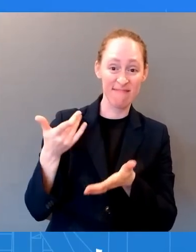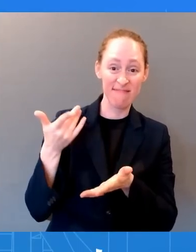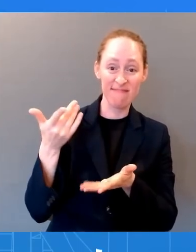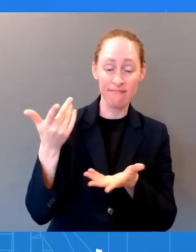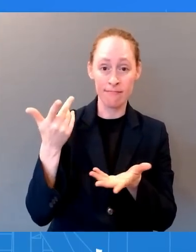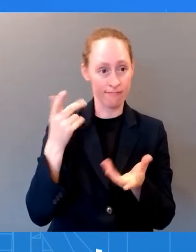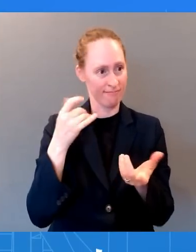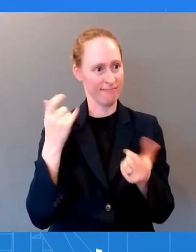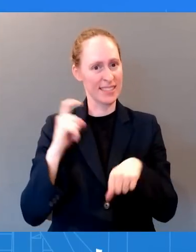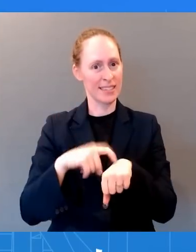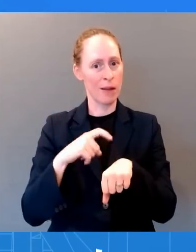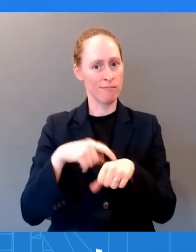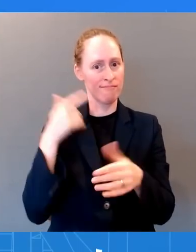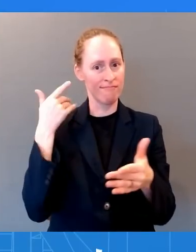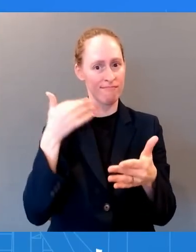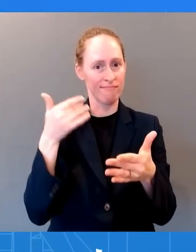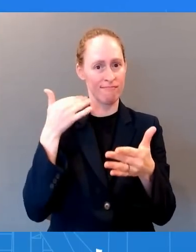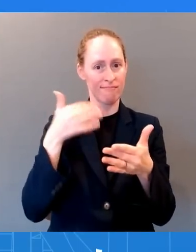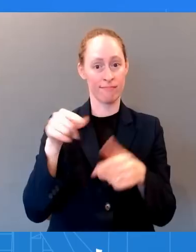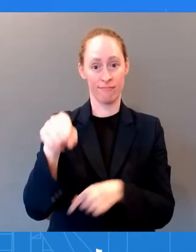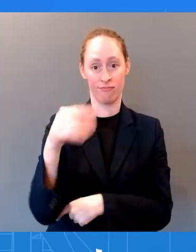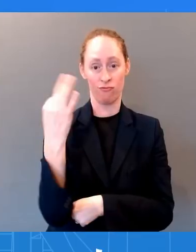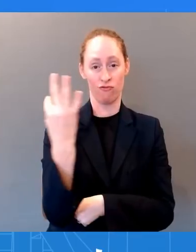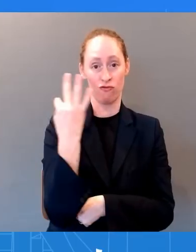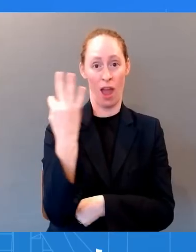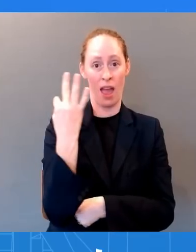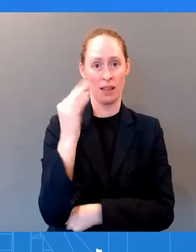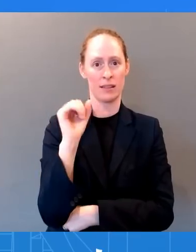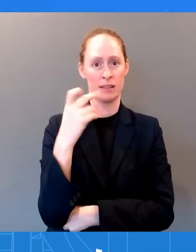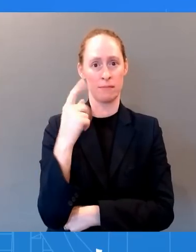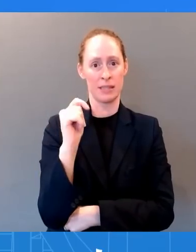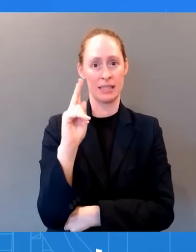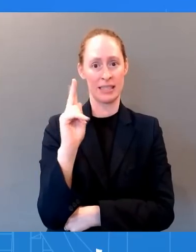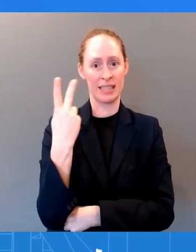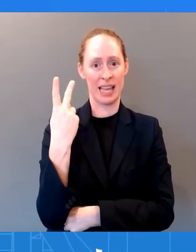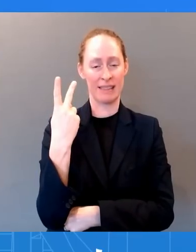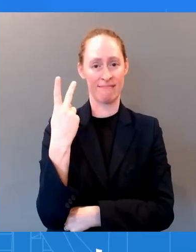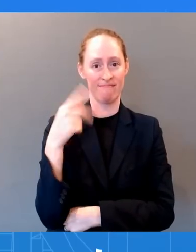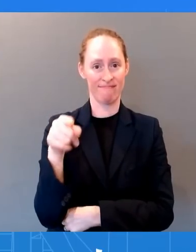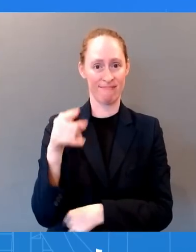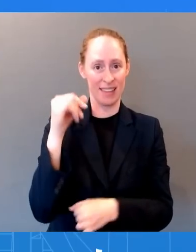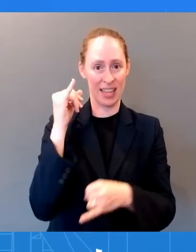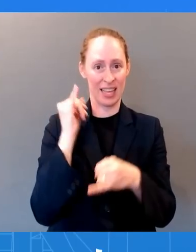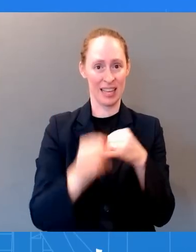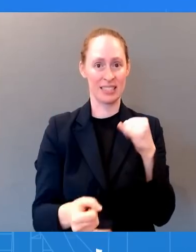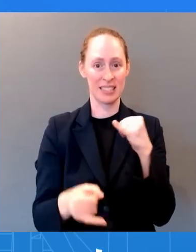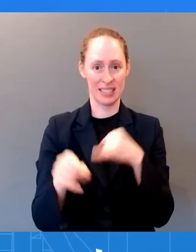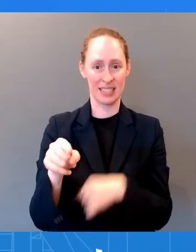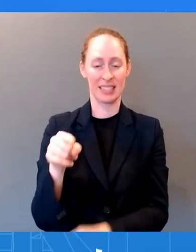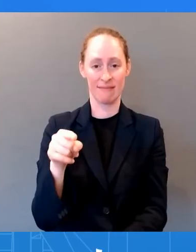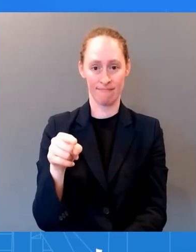And -- but just to give you a little bit of what we have done and what we've had to do, we've already distributed